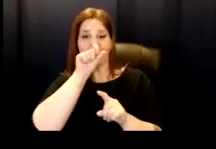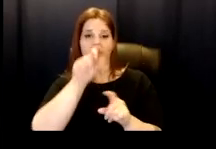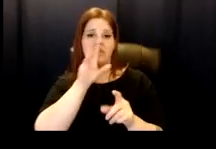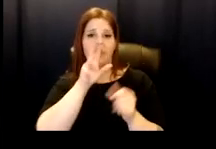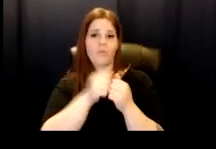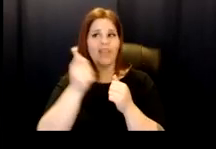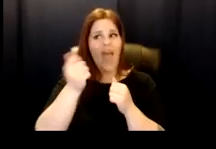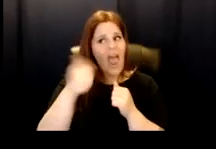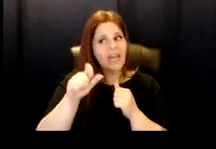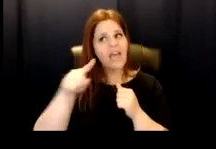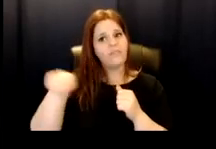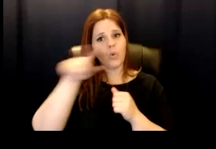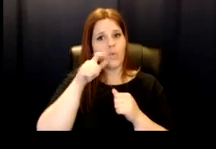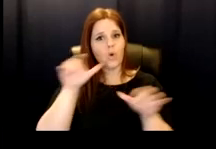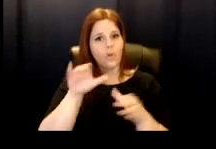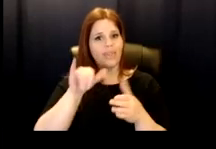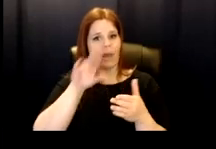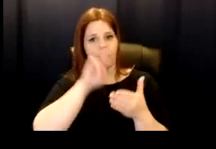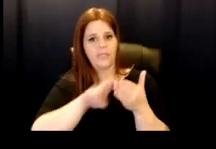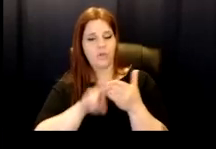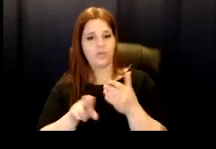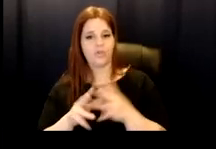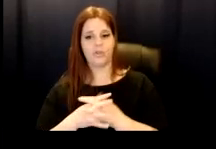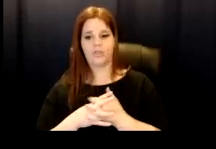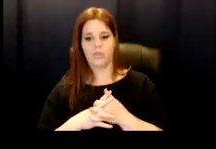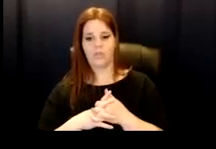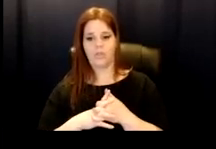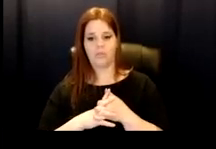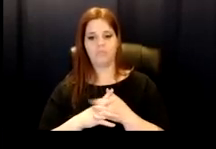on that. >> Okay. I think we will wrap up with this